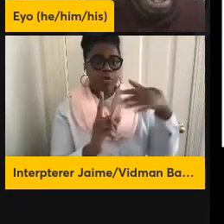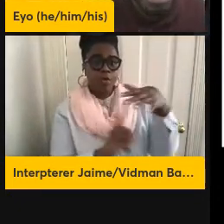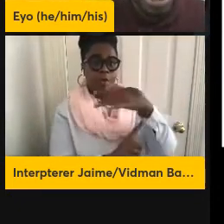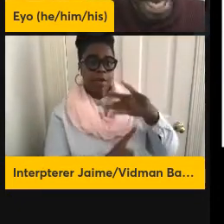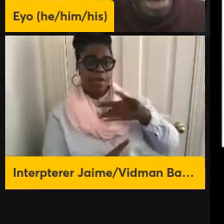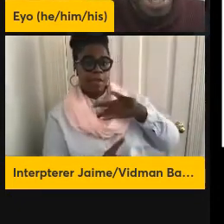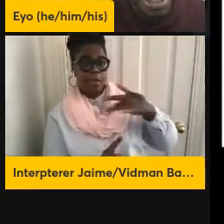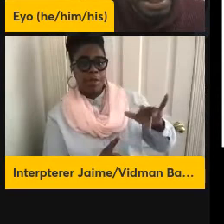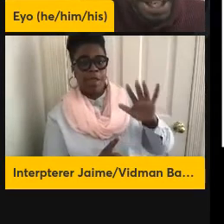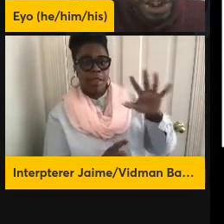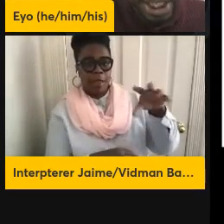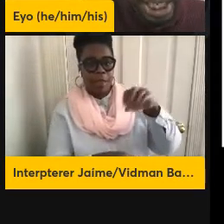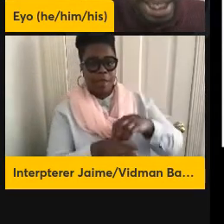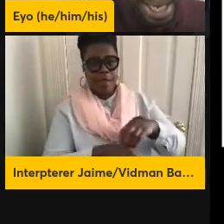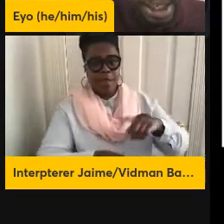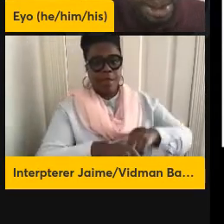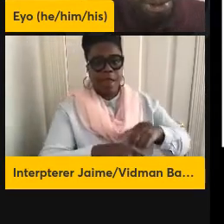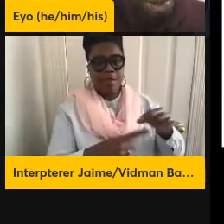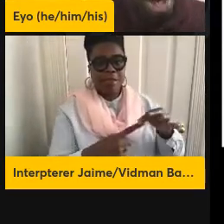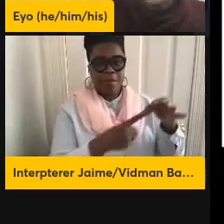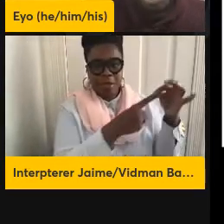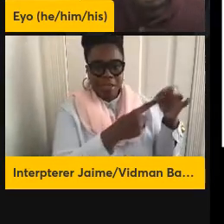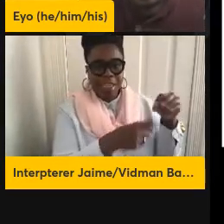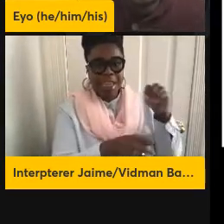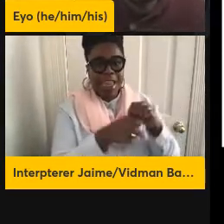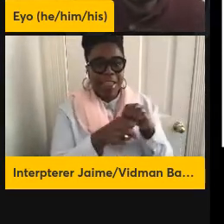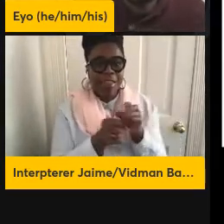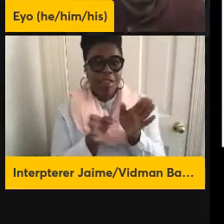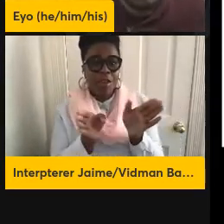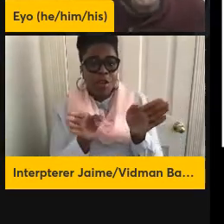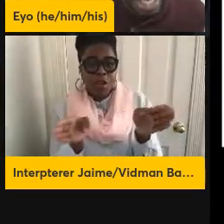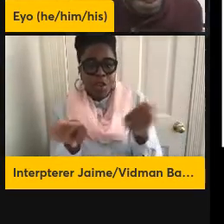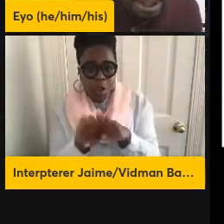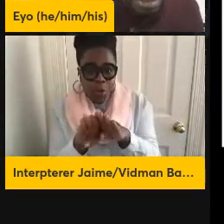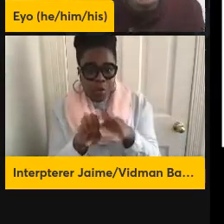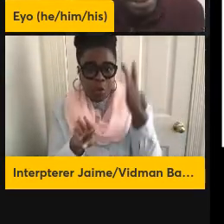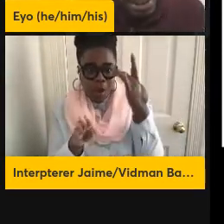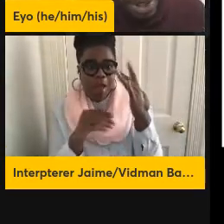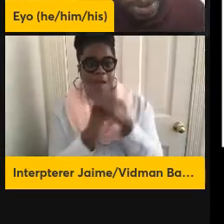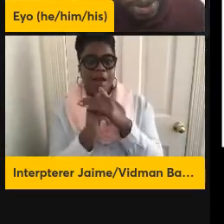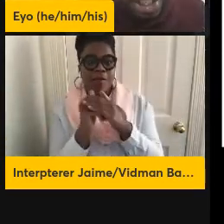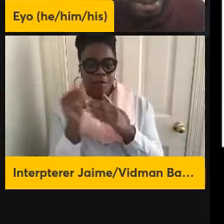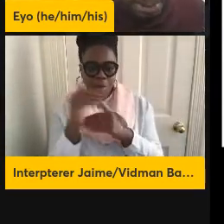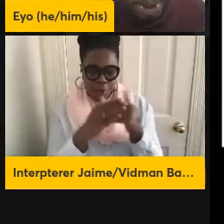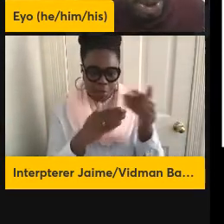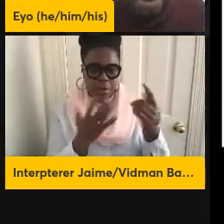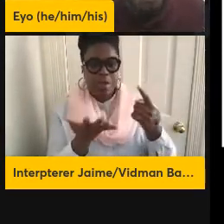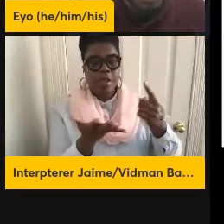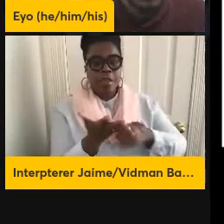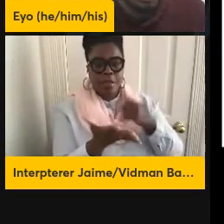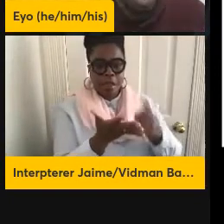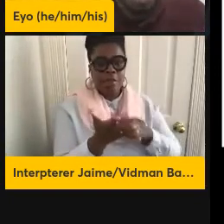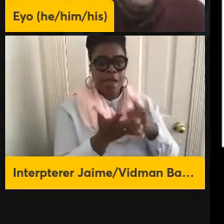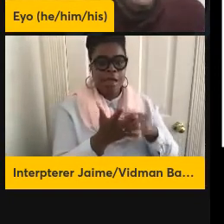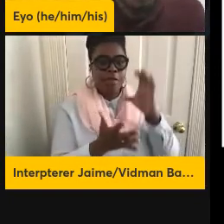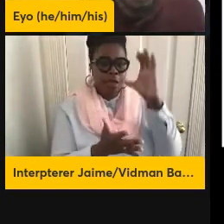lot of time especially in the enclosed arm because that's comfortable. But sometimes they would also explore the open arm